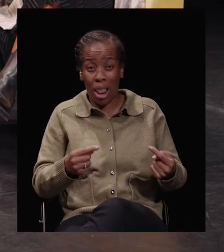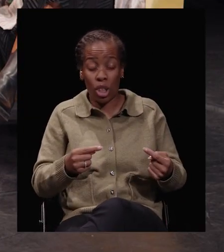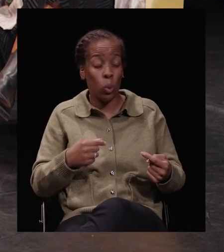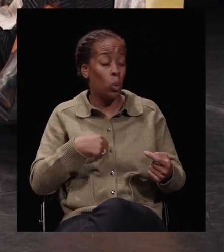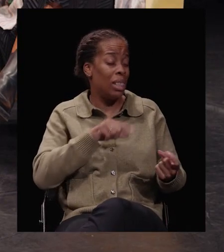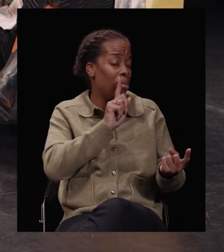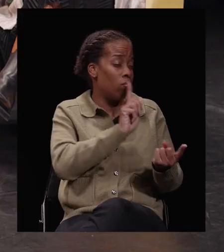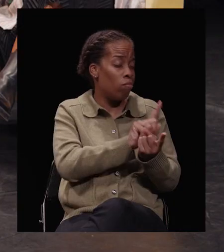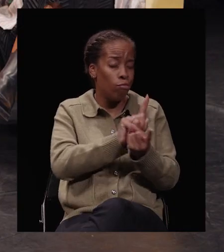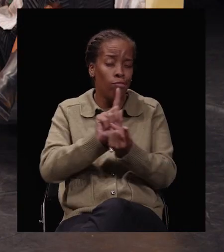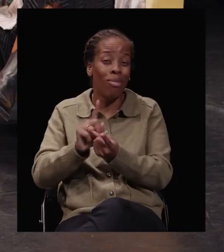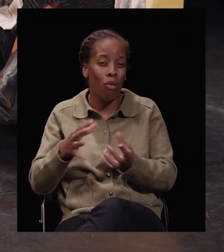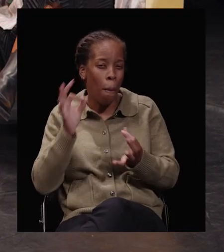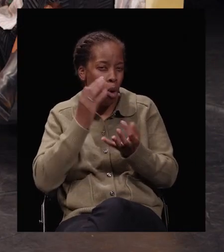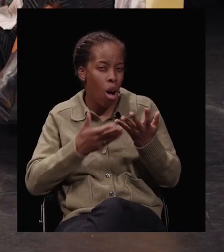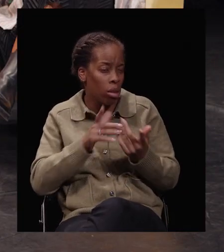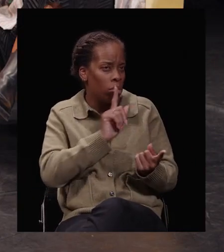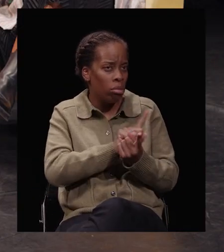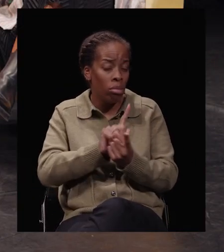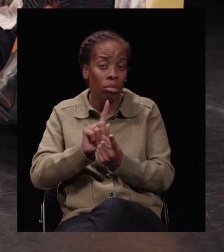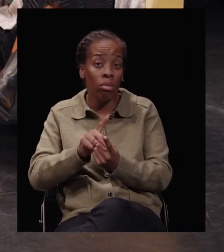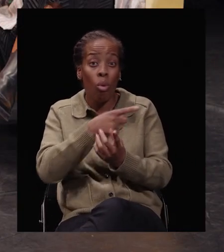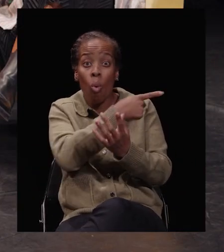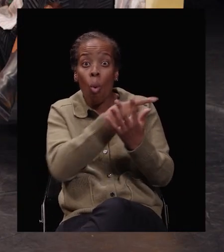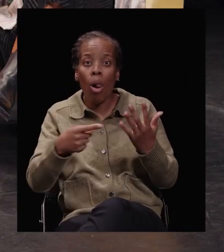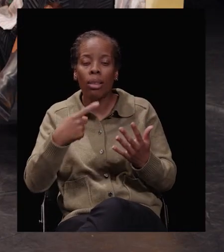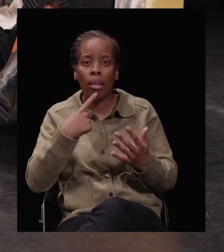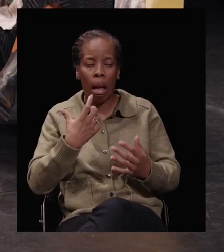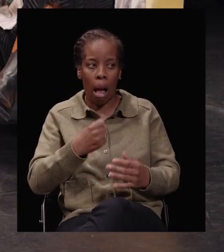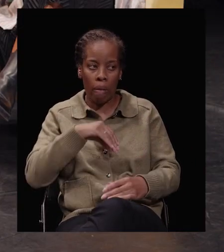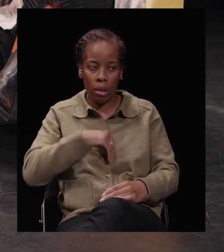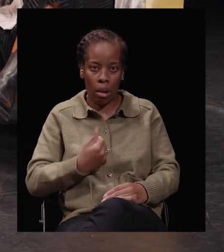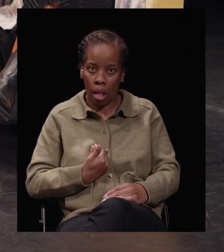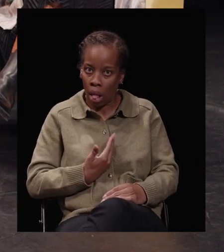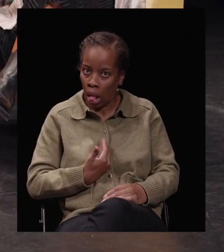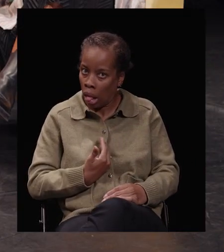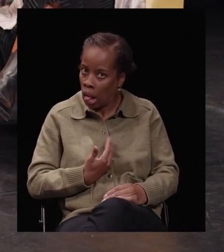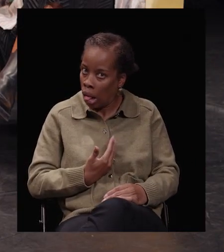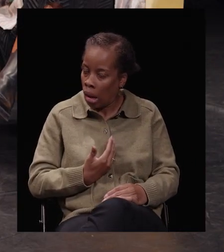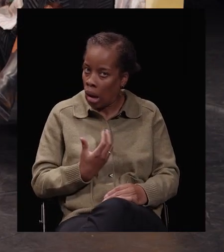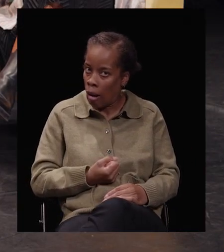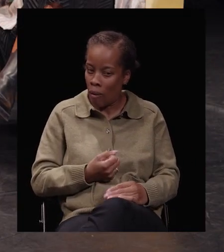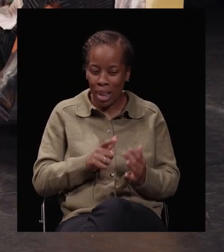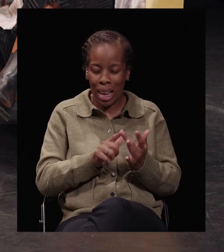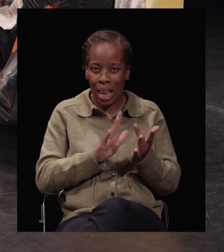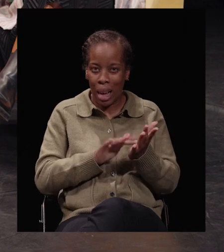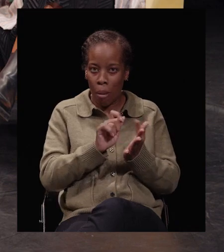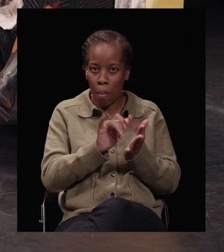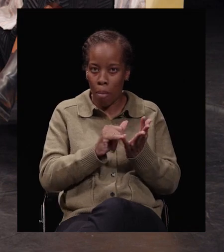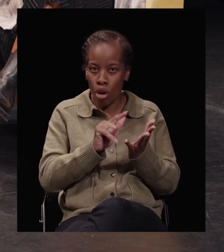a lot of them at certain moments have imposter syndrome, and that could be related to their class origins but-